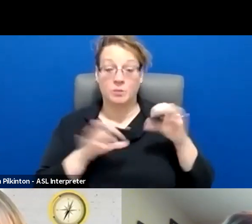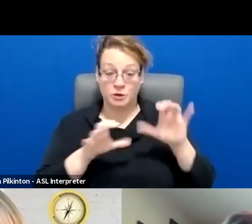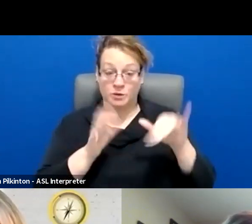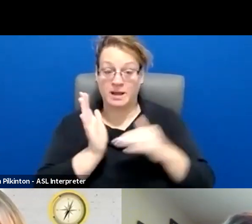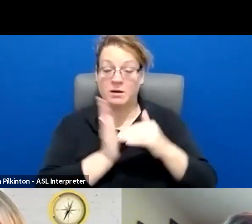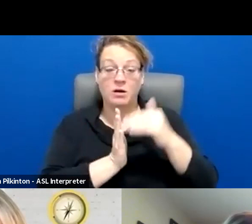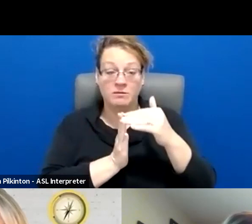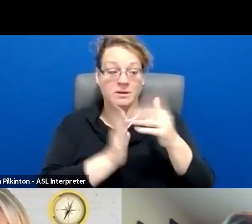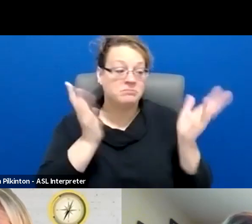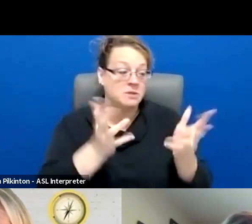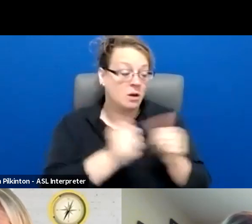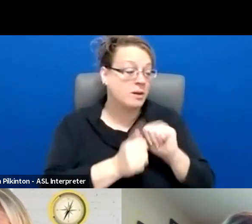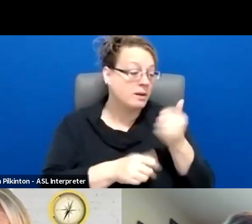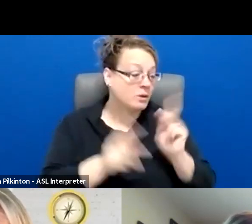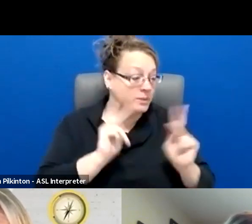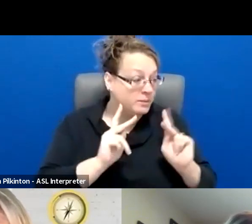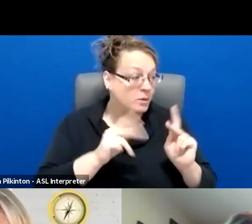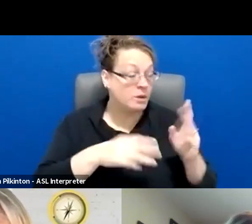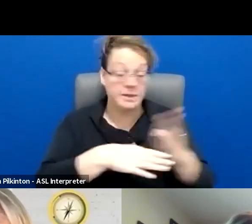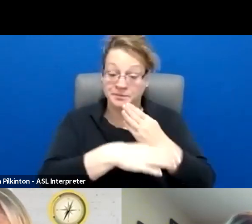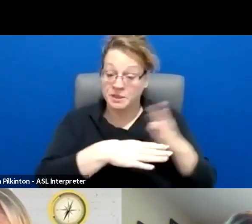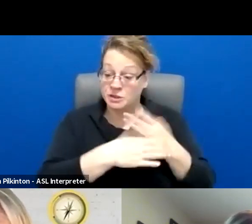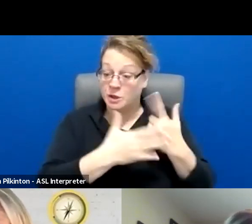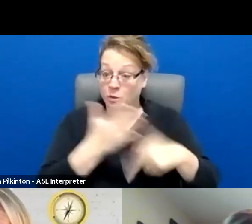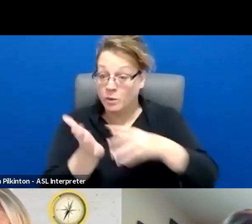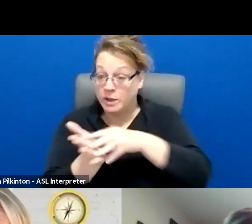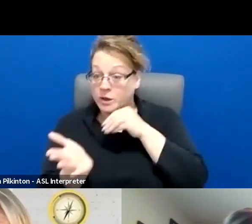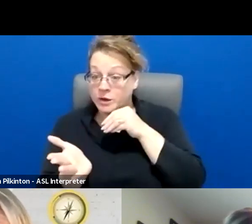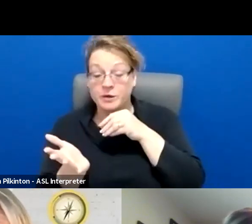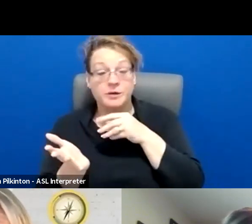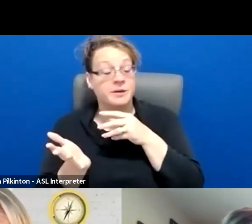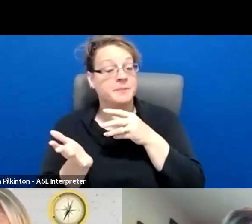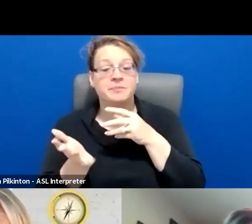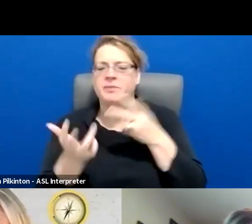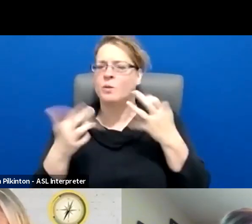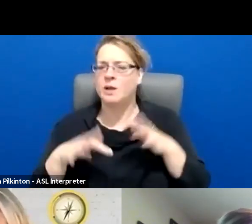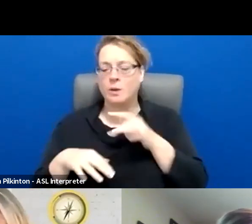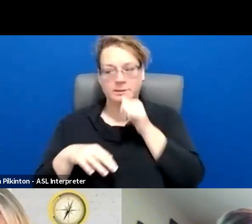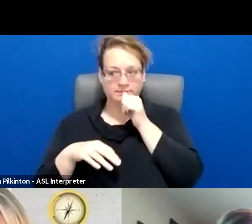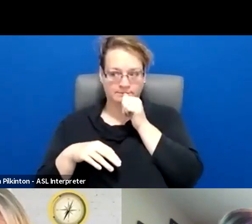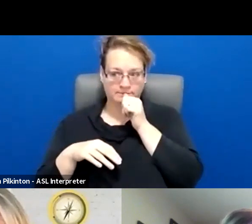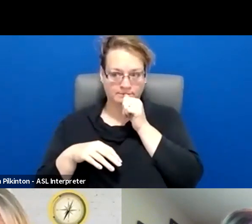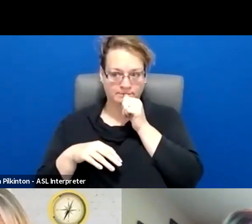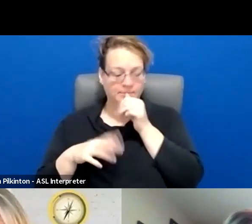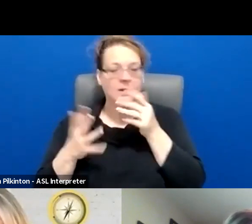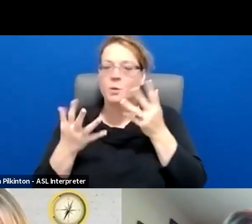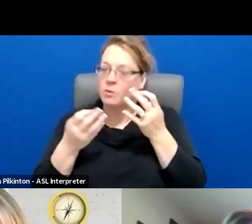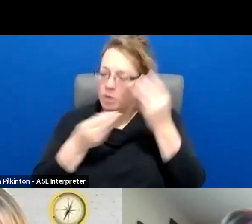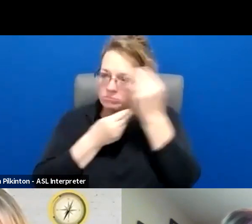I think this is really important. We do this often as a firm.